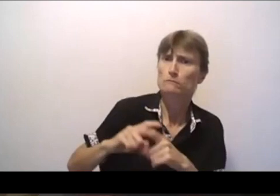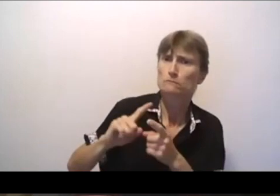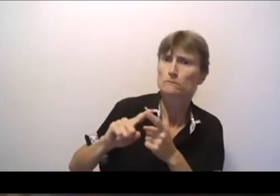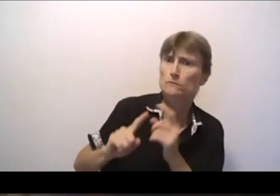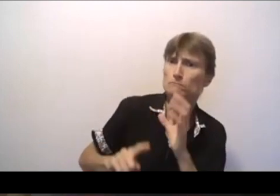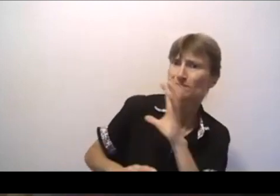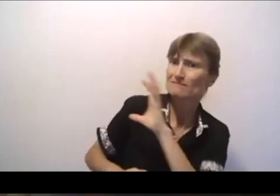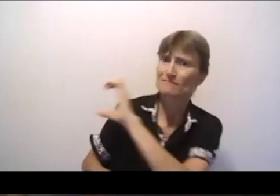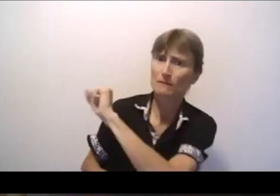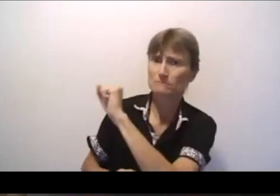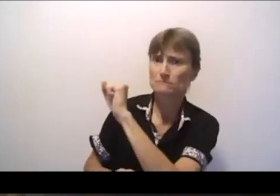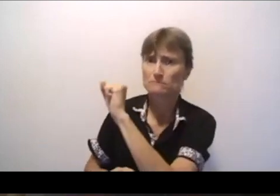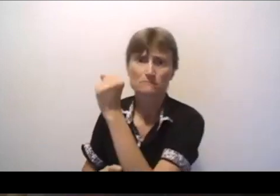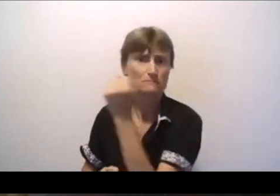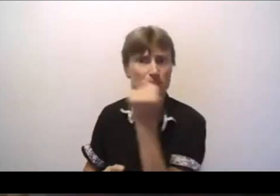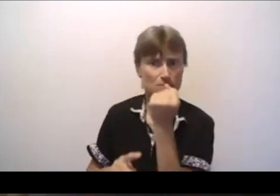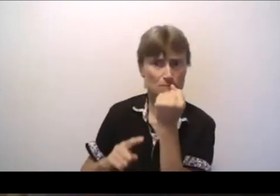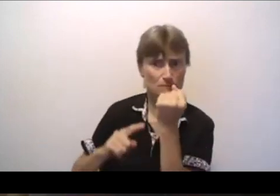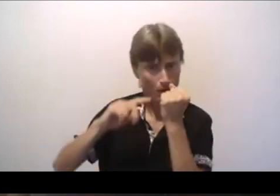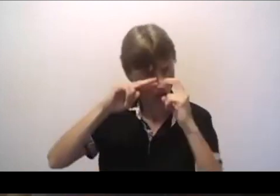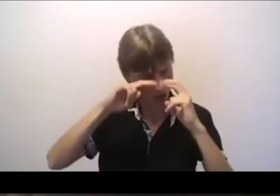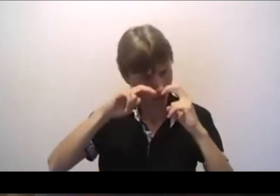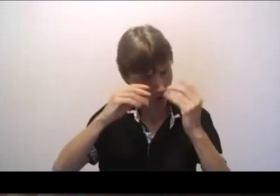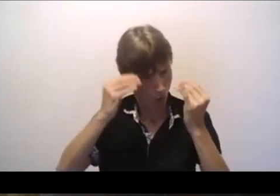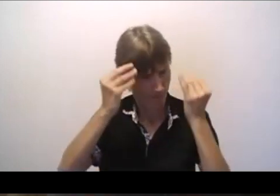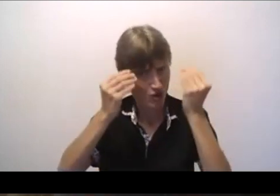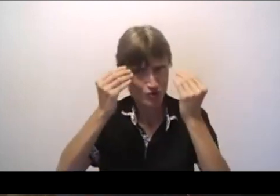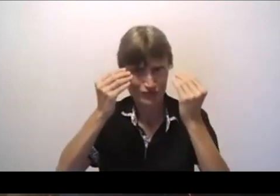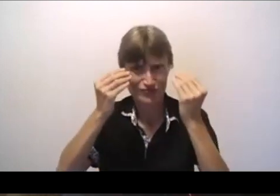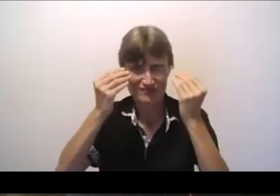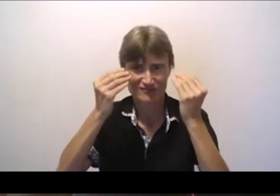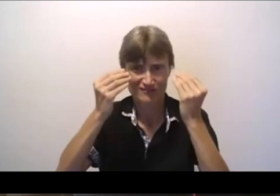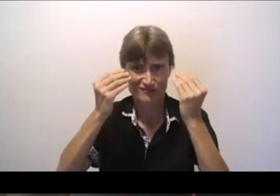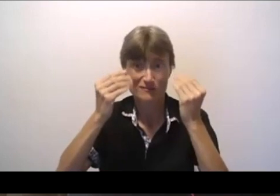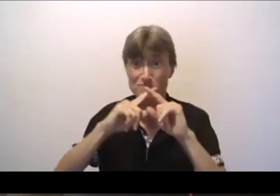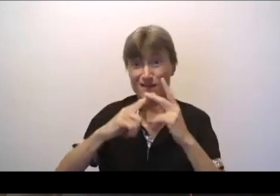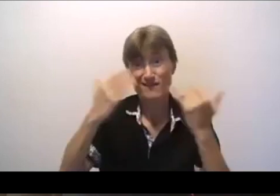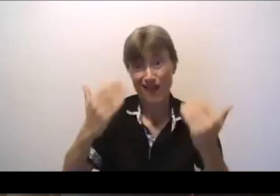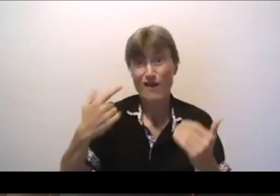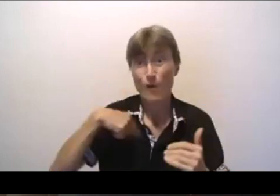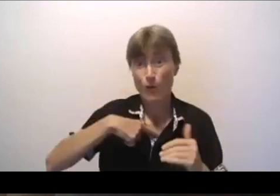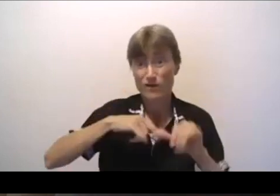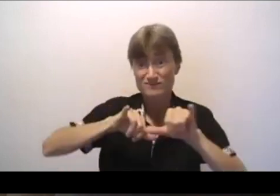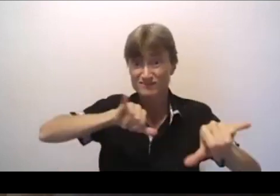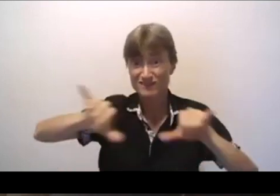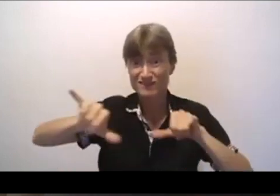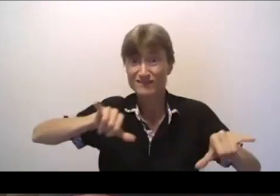that being in an isolation situation aside from crisis which has to hold space